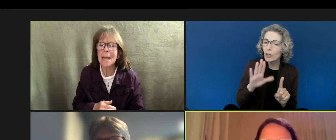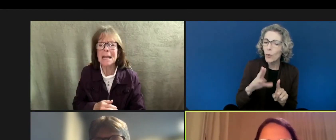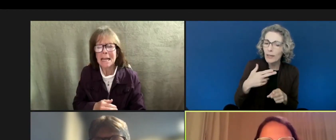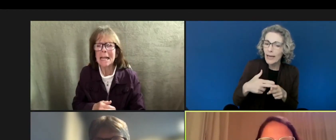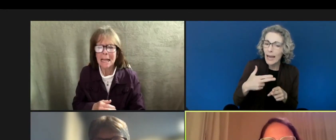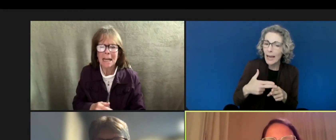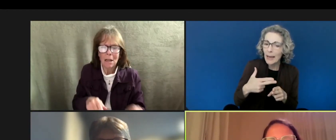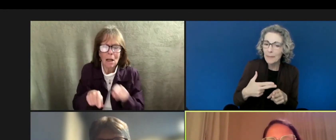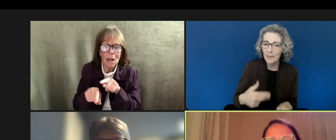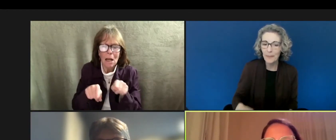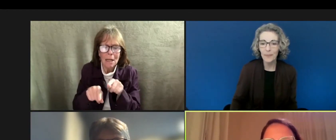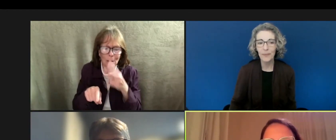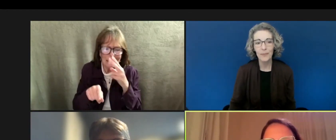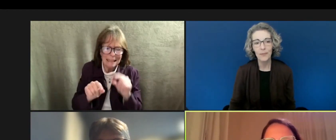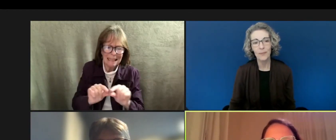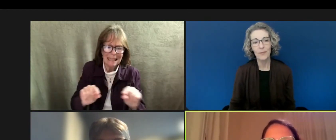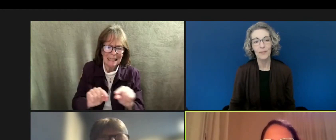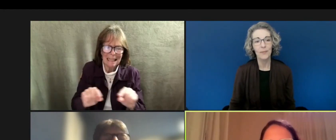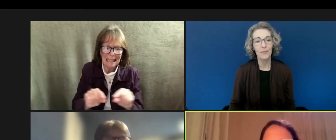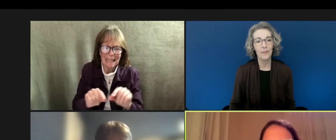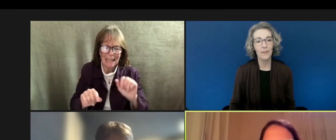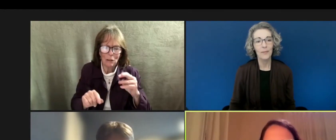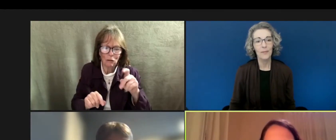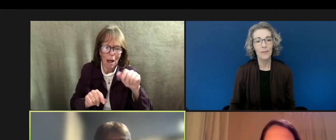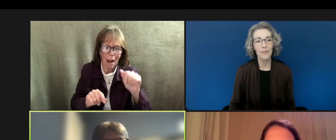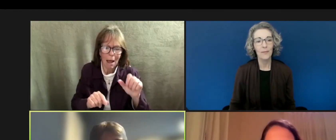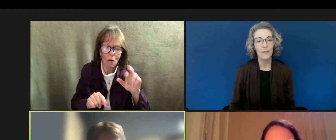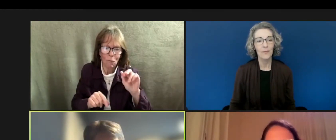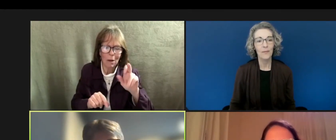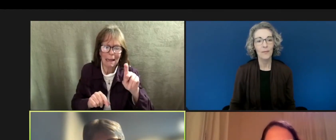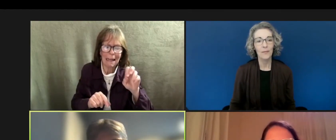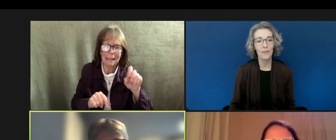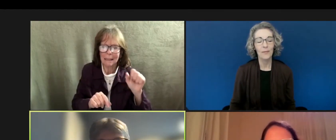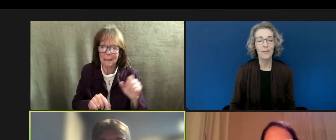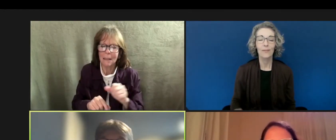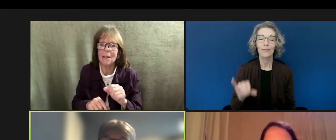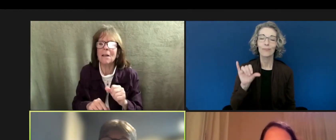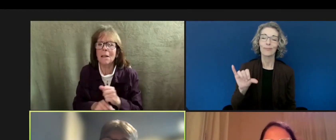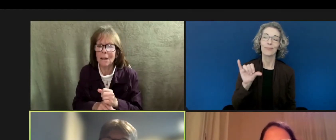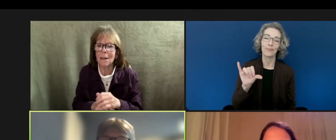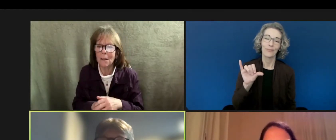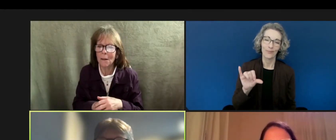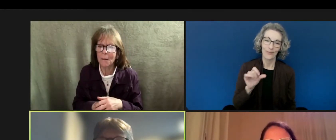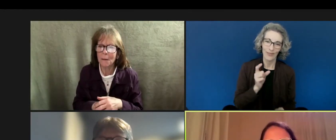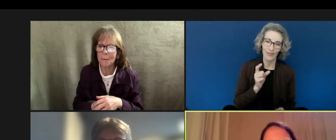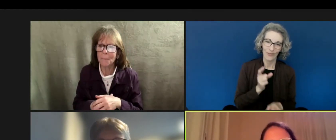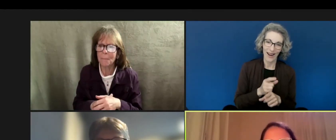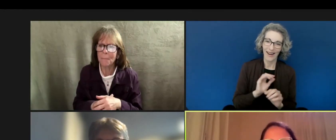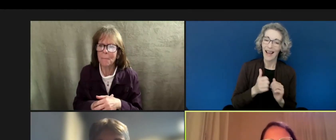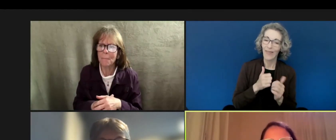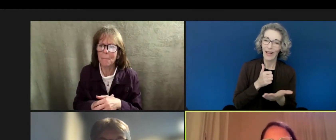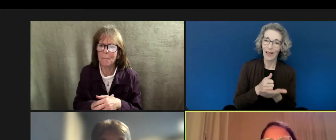right here on the Zoom, I'm Angela Ricketts from your Anatomy class Yeah of course, of course Angela, how can I help you?